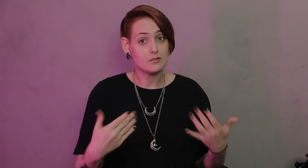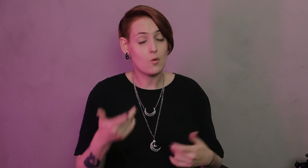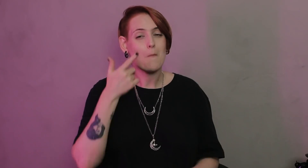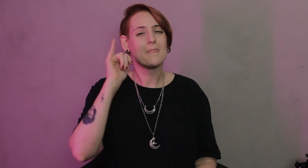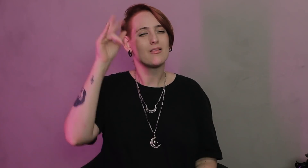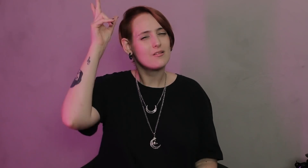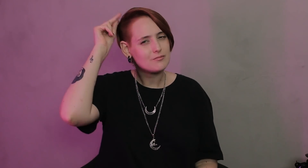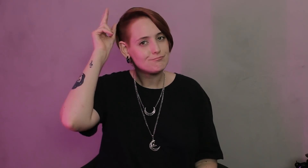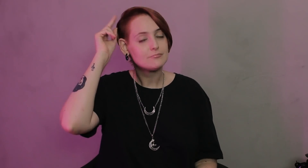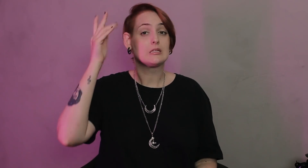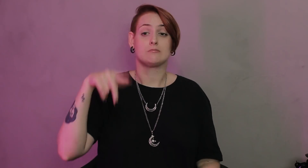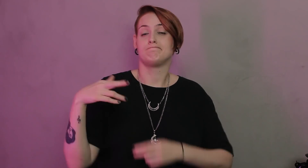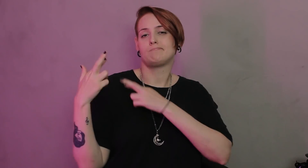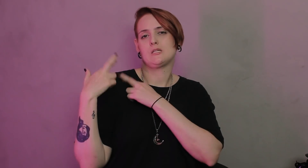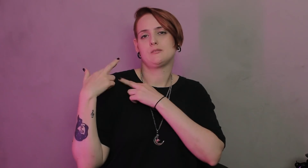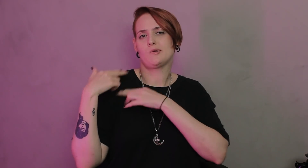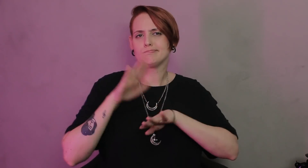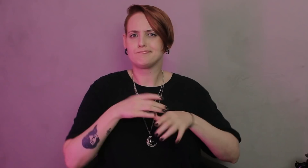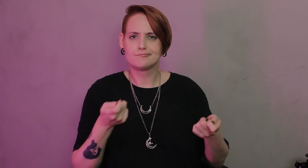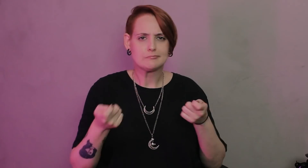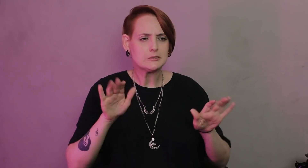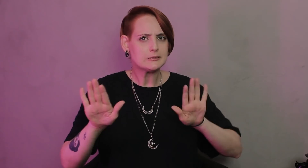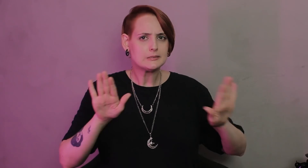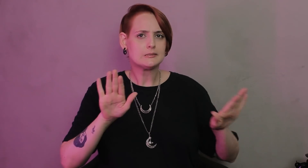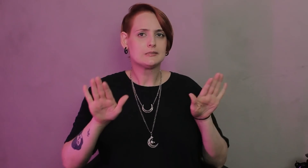Otto was responsible for assuaging